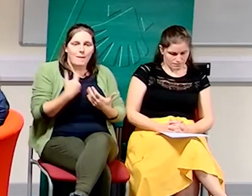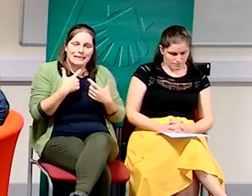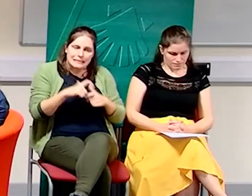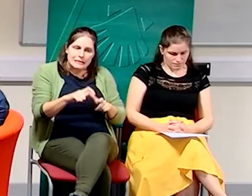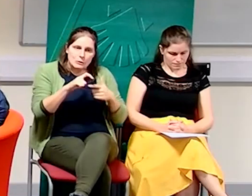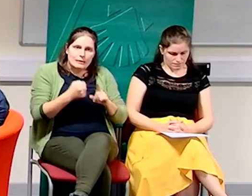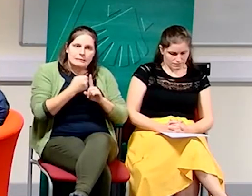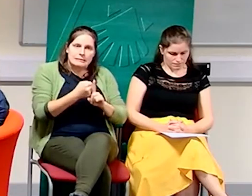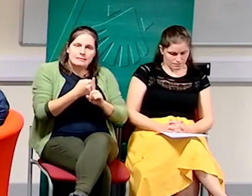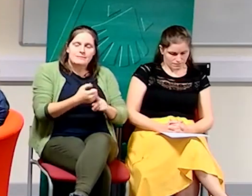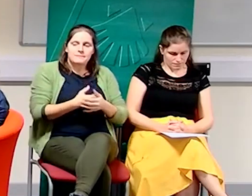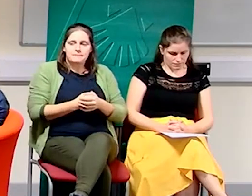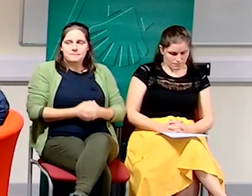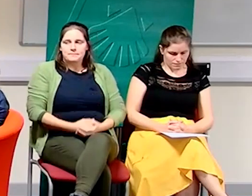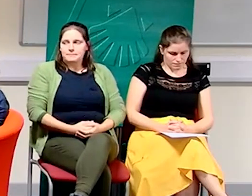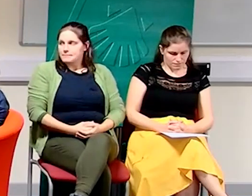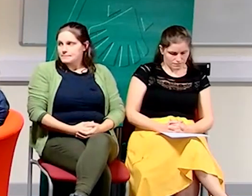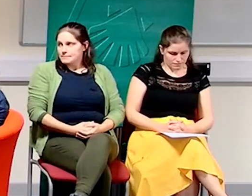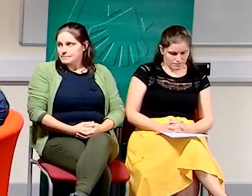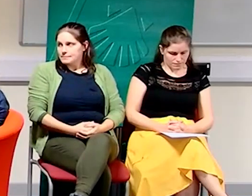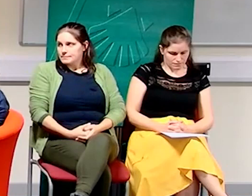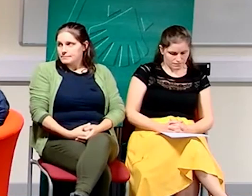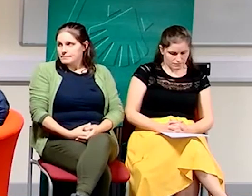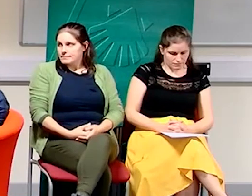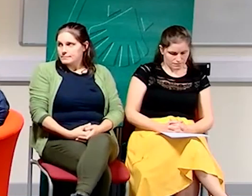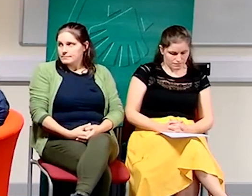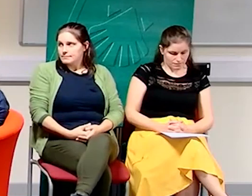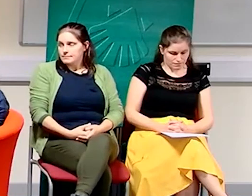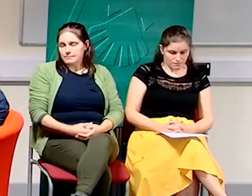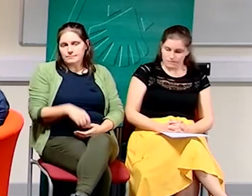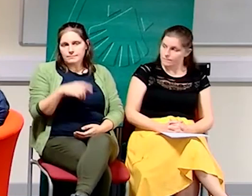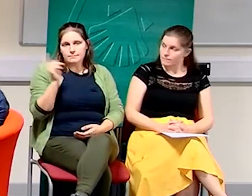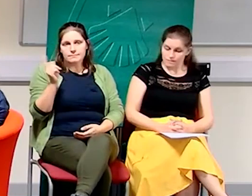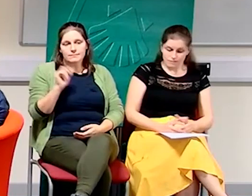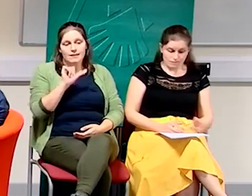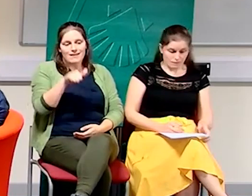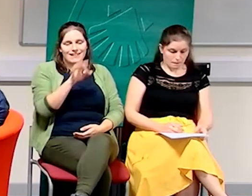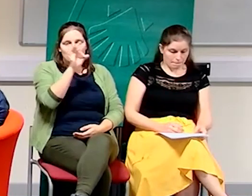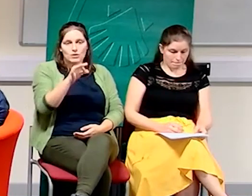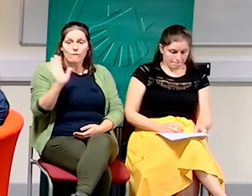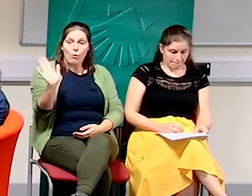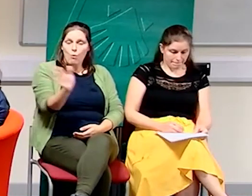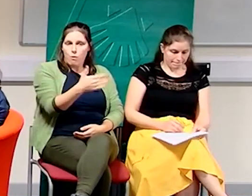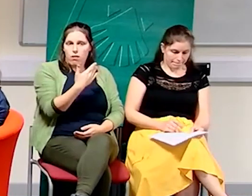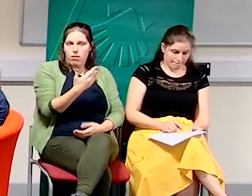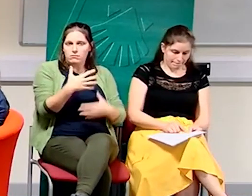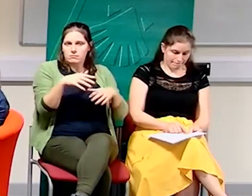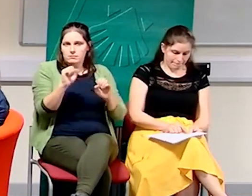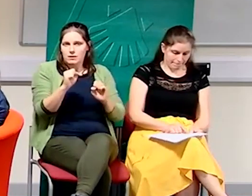that I think my next question is going to be for all of you but perhaps we'll start with Anna and